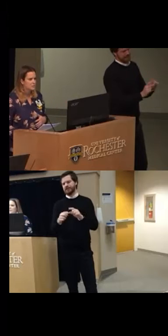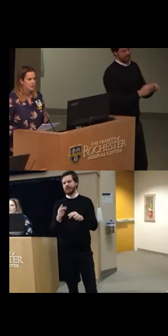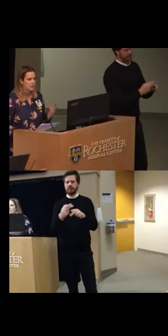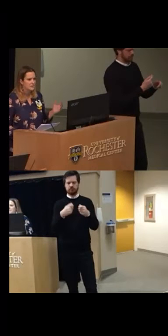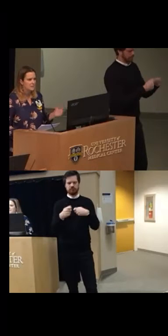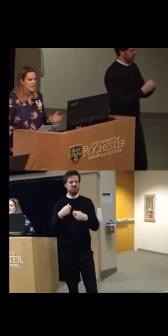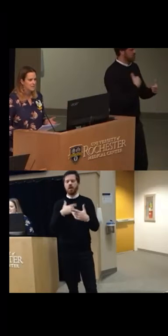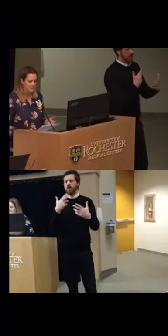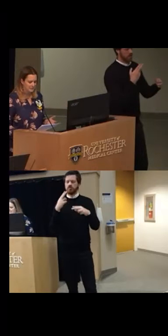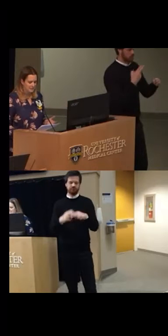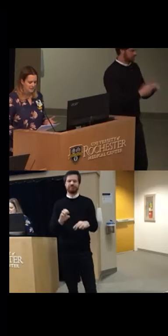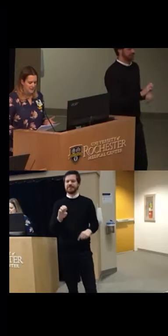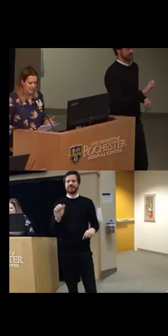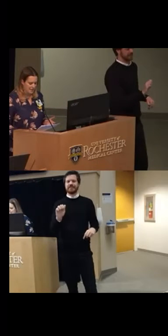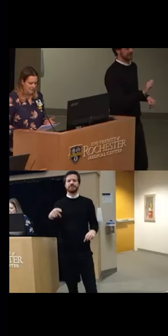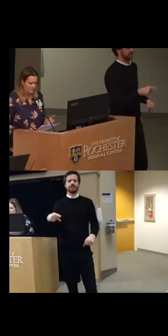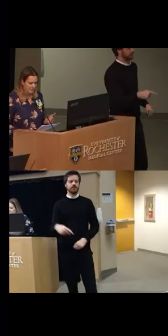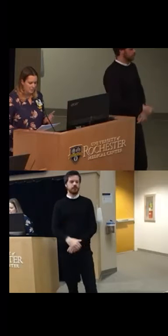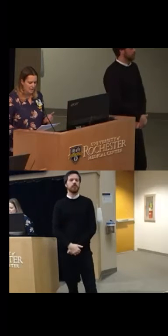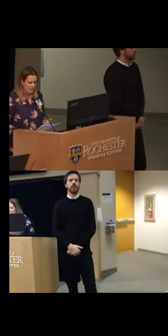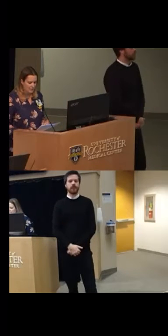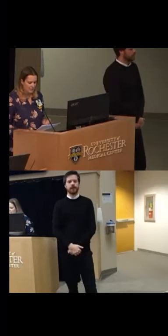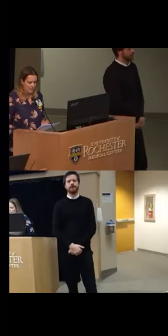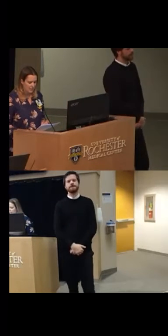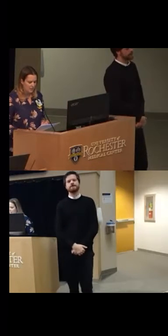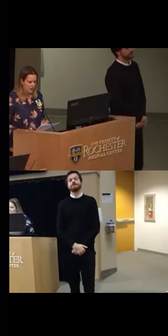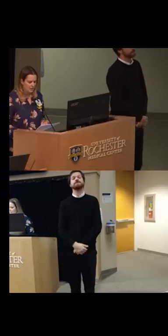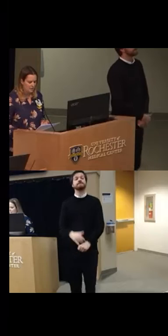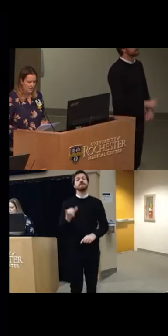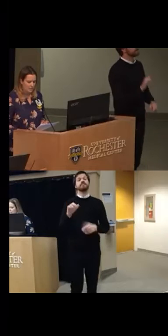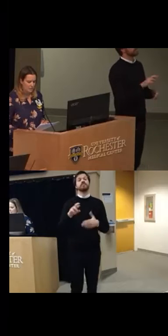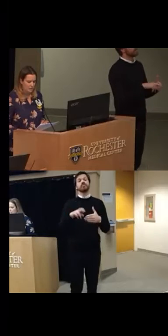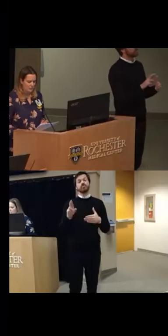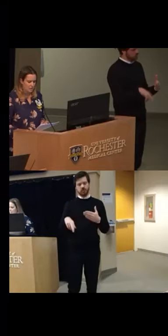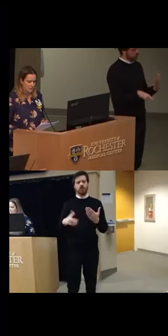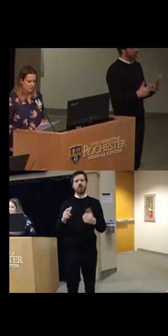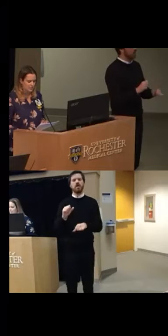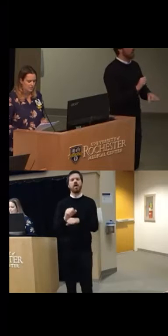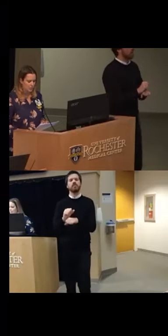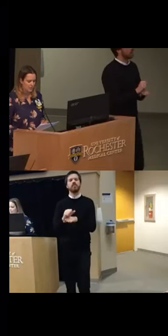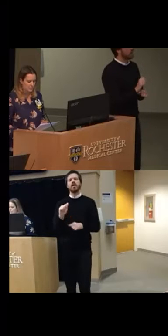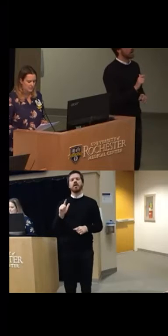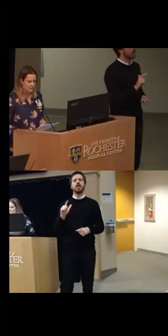just going to call us EAP um we came about as a byproduct of Occupational alcoholism programs that